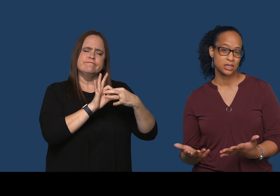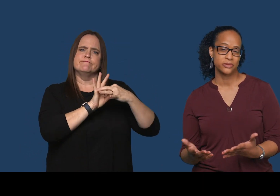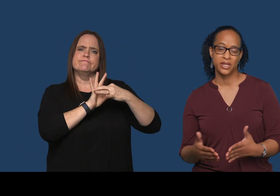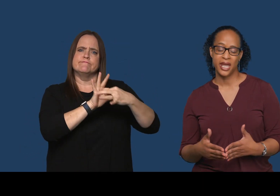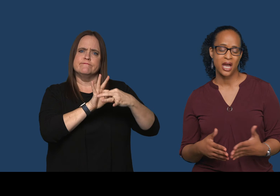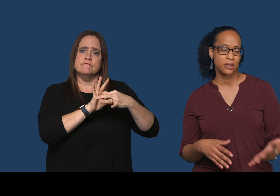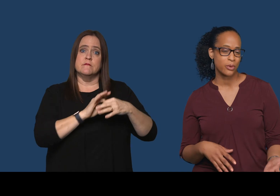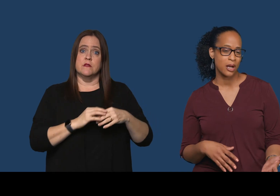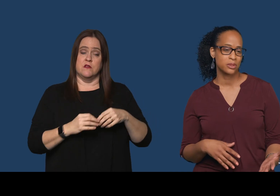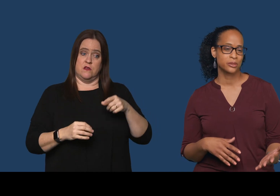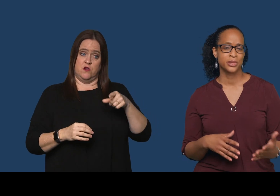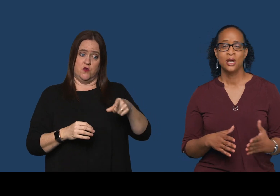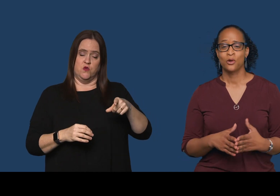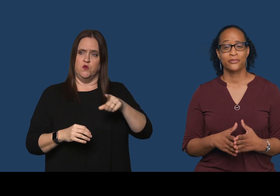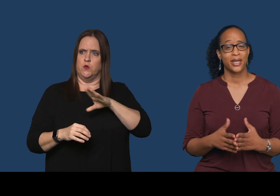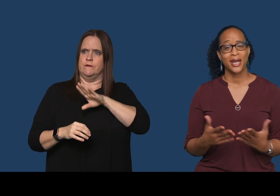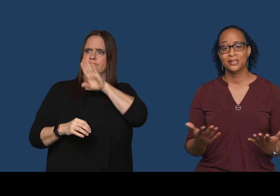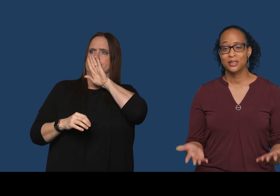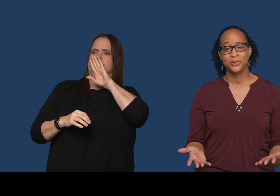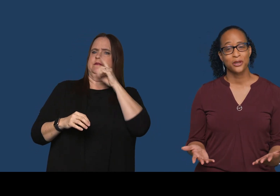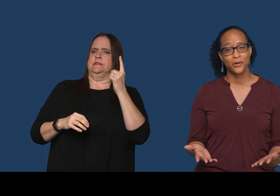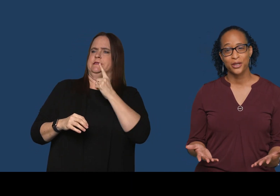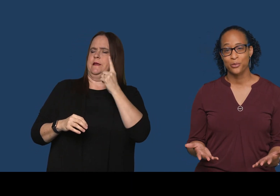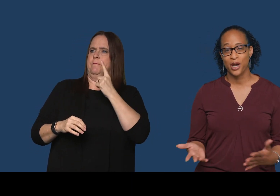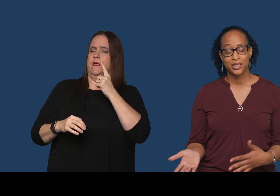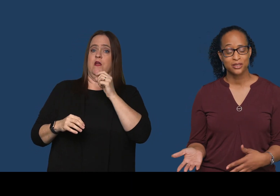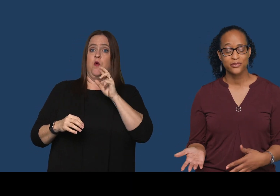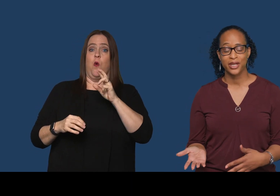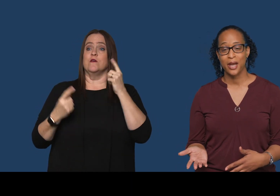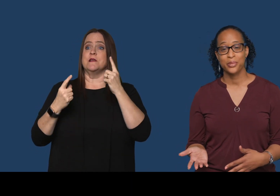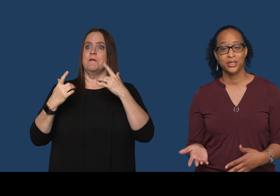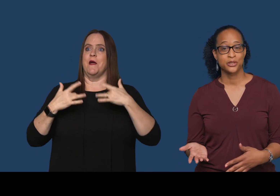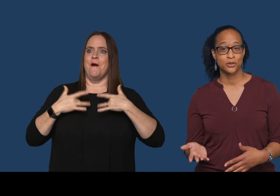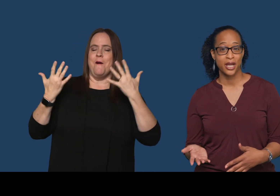If they had a problem or if they had something great or positive that happened in their life